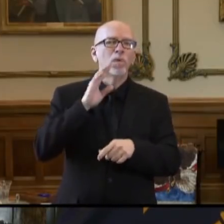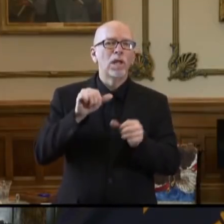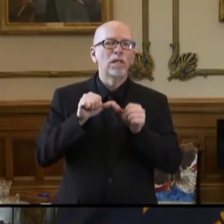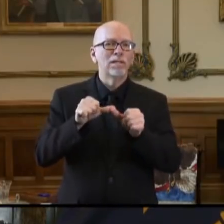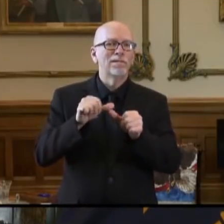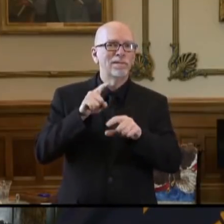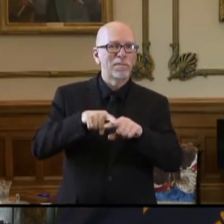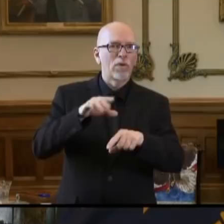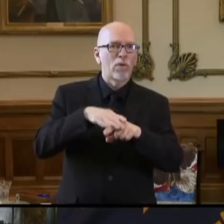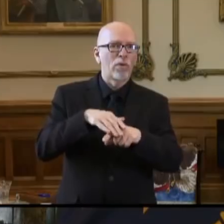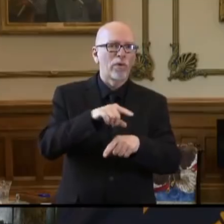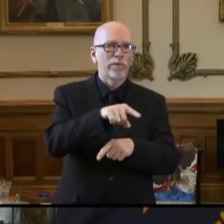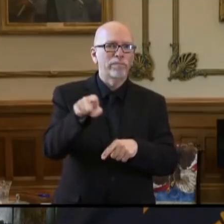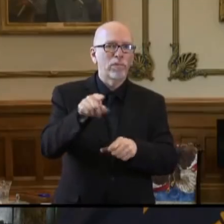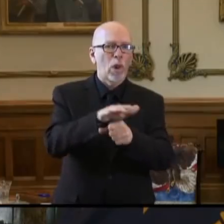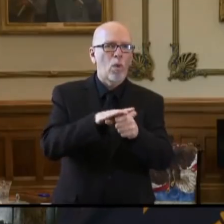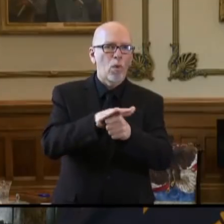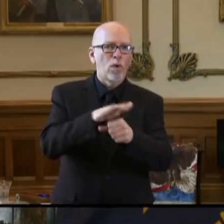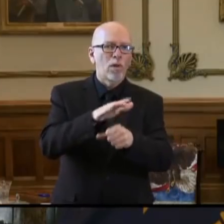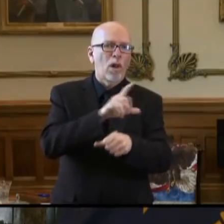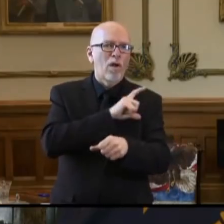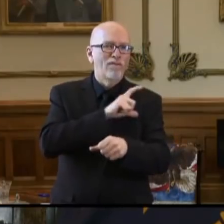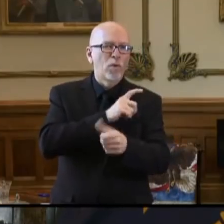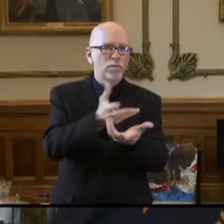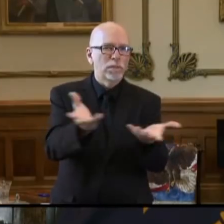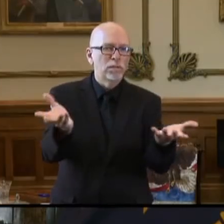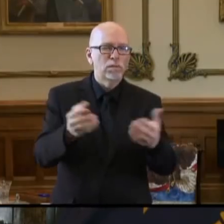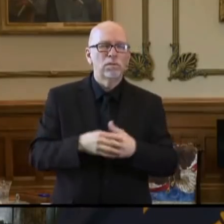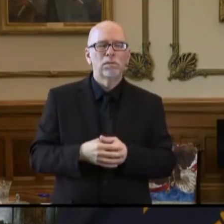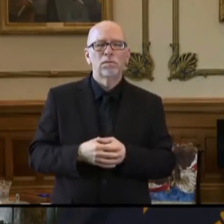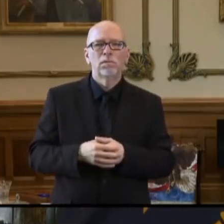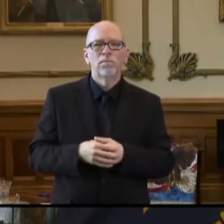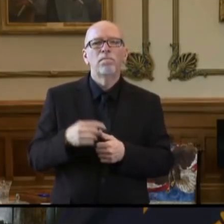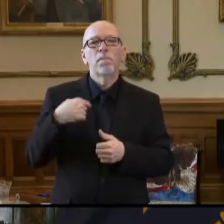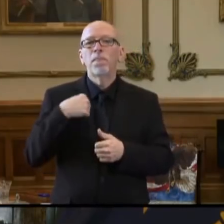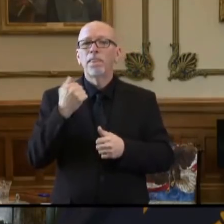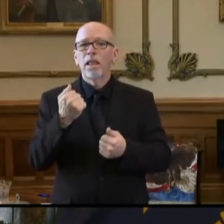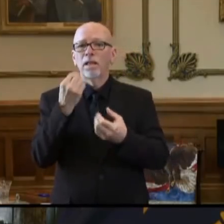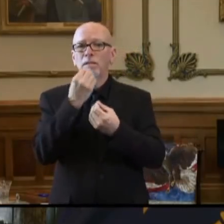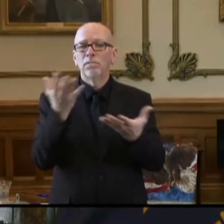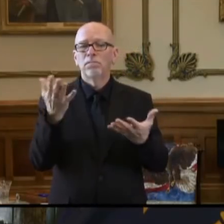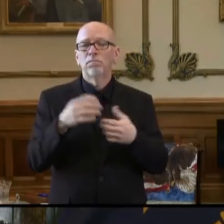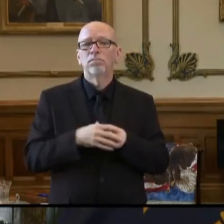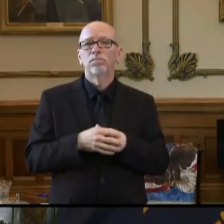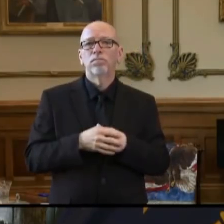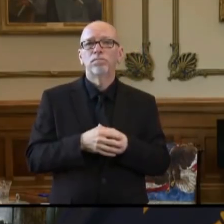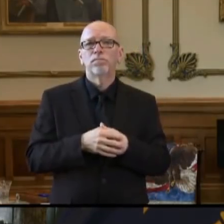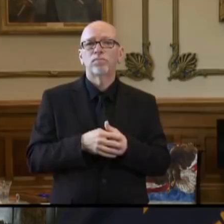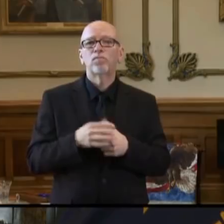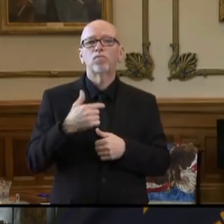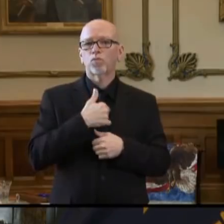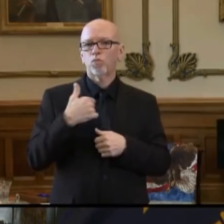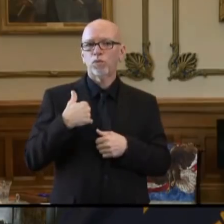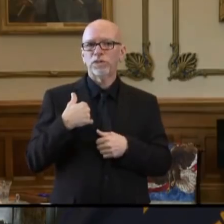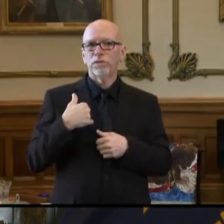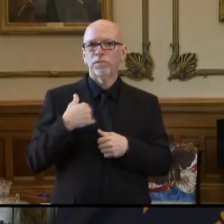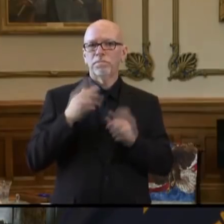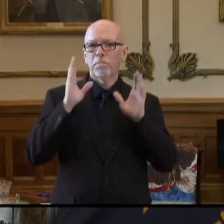GUIDELINES? WELL, OF COURSE THE THE ON THE GROUND ENFORCEMENT WILL CONTINUE TO REST WITH THE